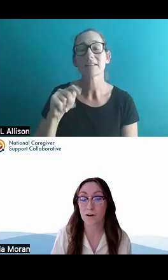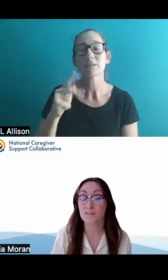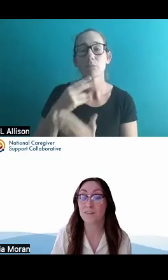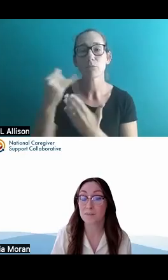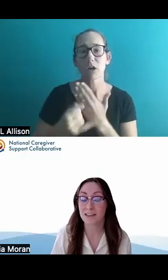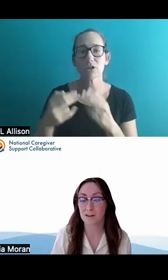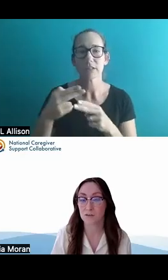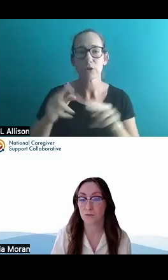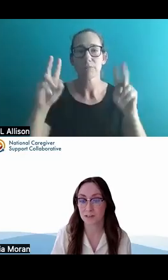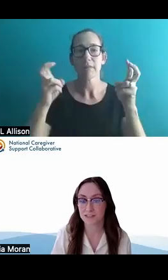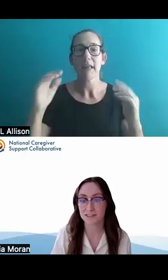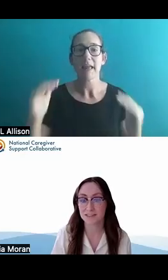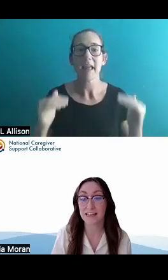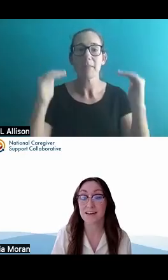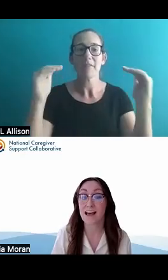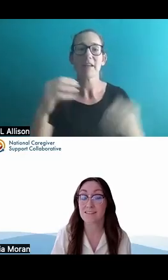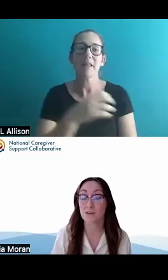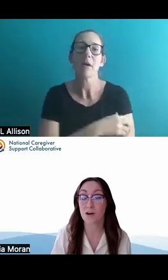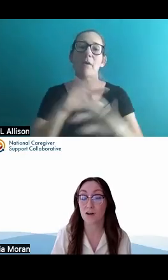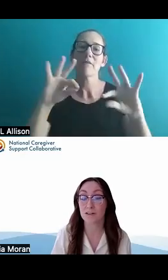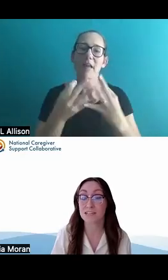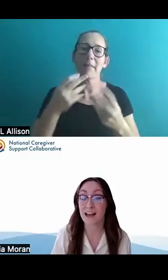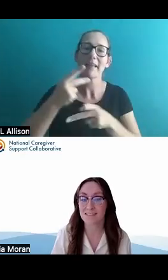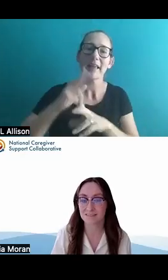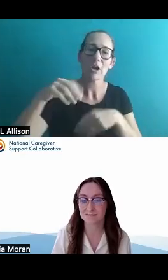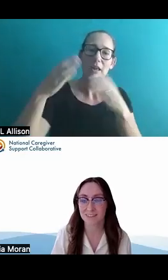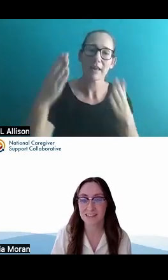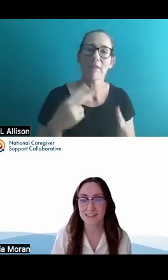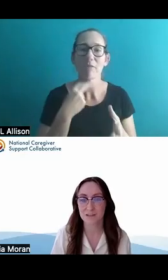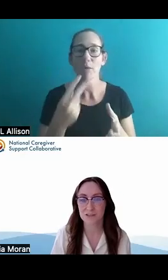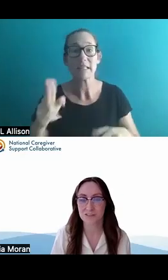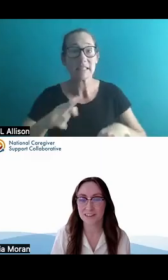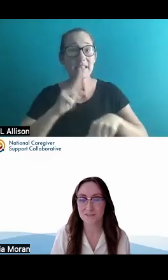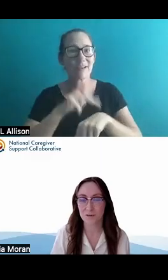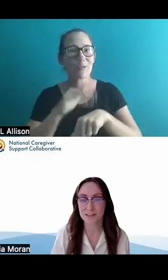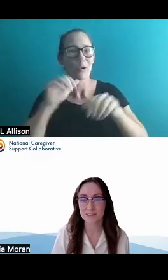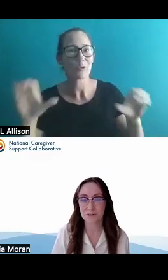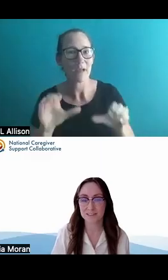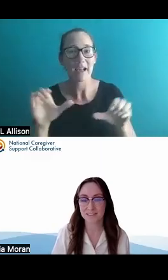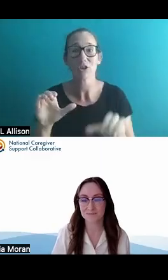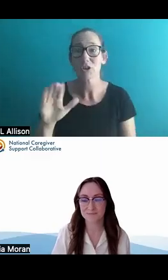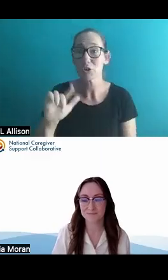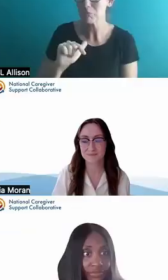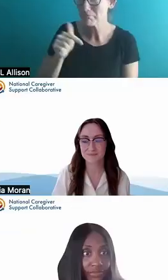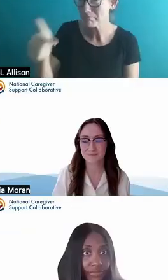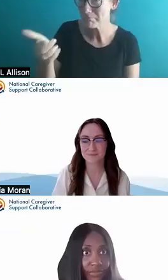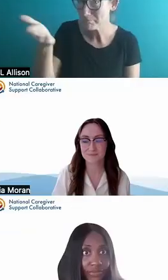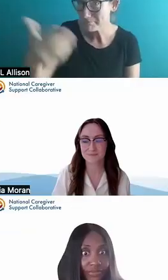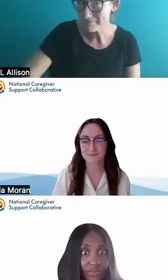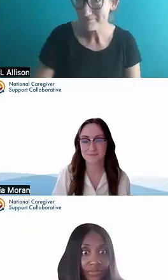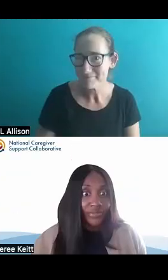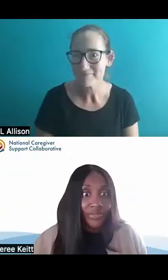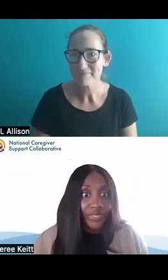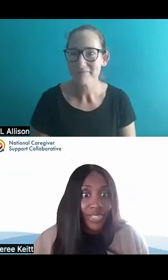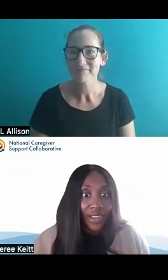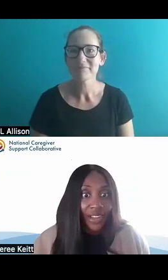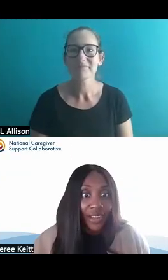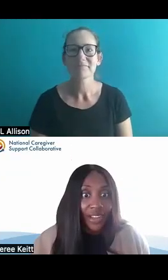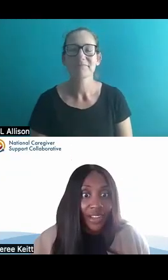of Family Caregiver Voices: a National Call to Action. So, Sheree, the floor is yours.